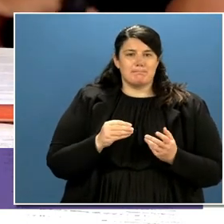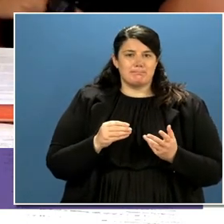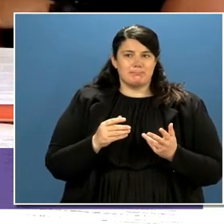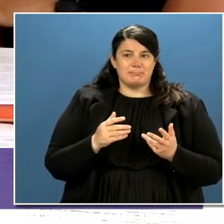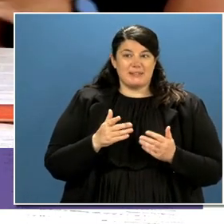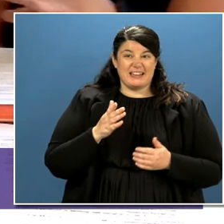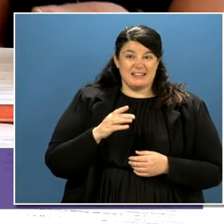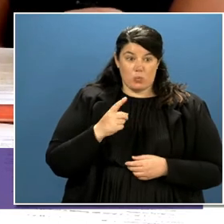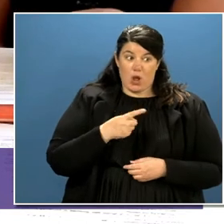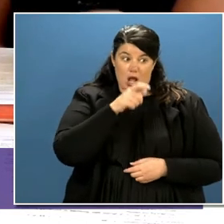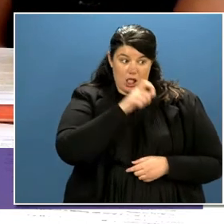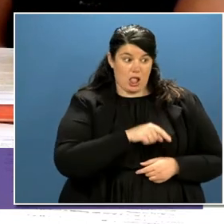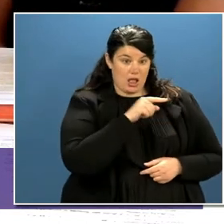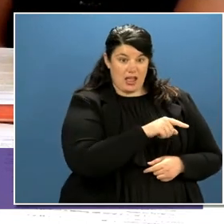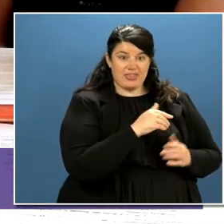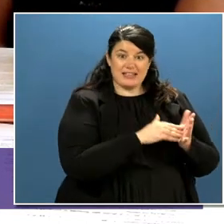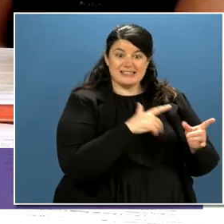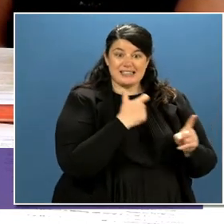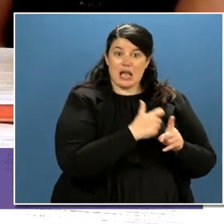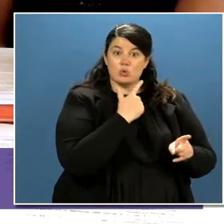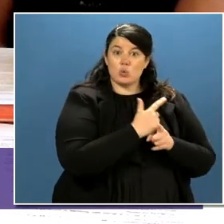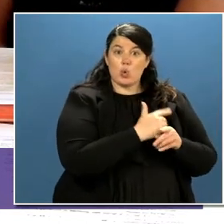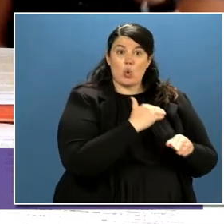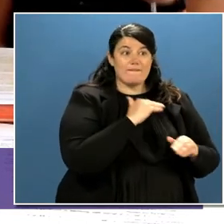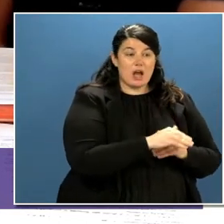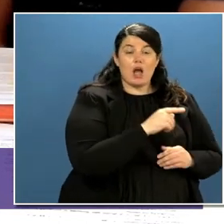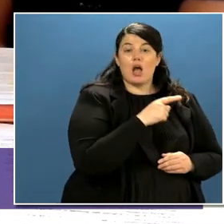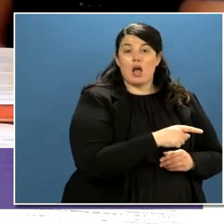particular client that Zack is talking about hadn't employed anybody with